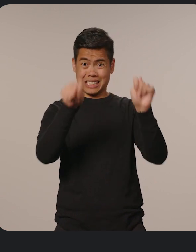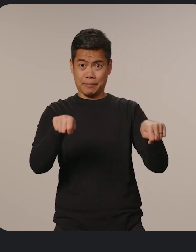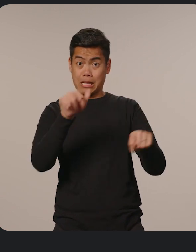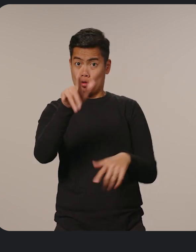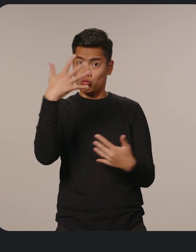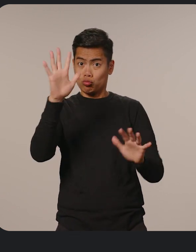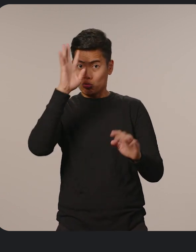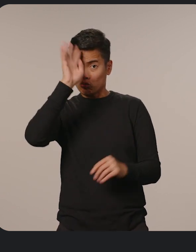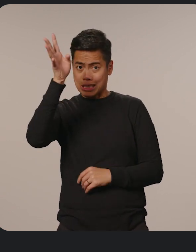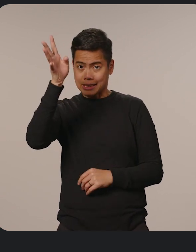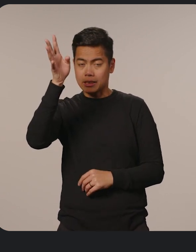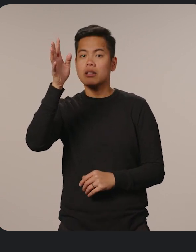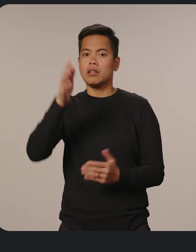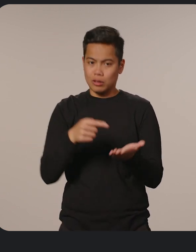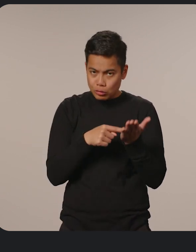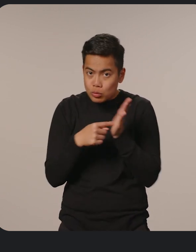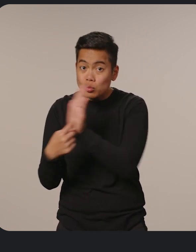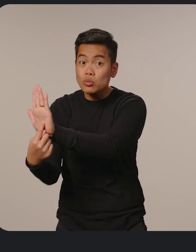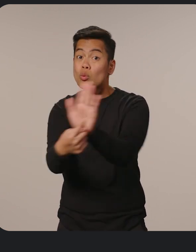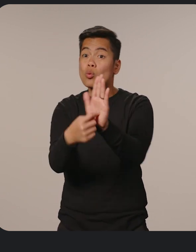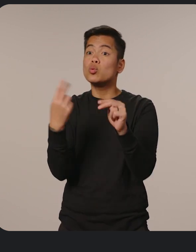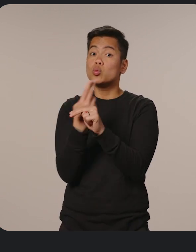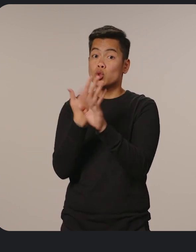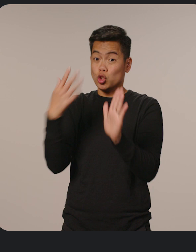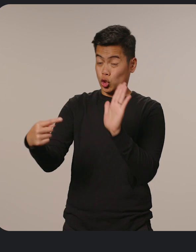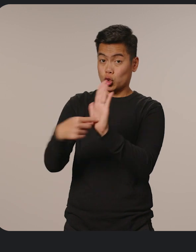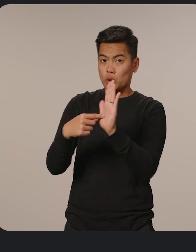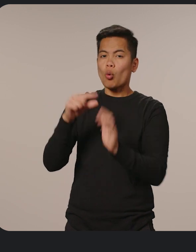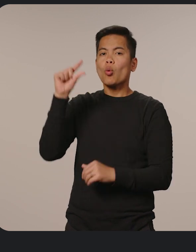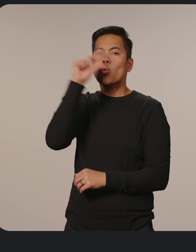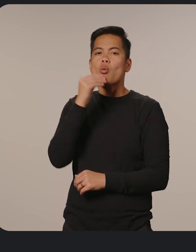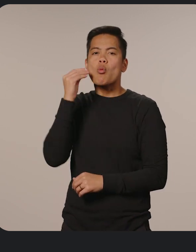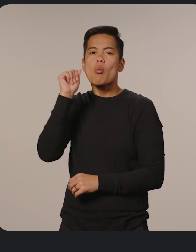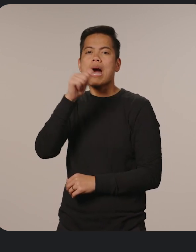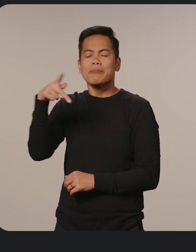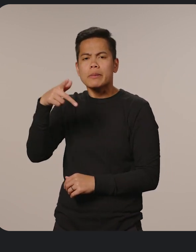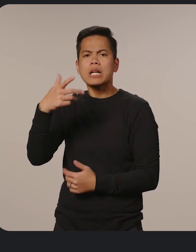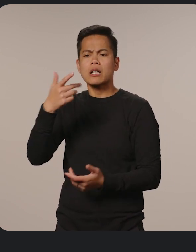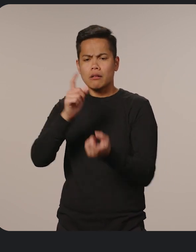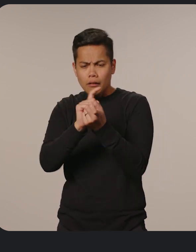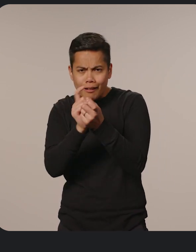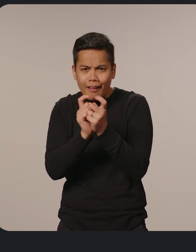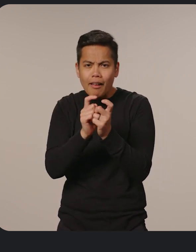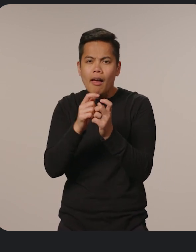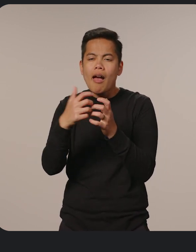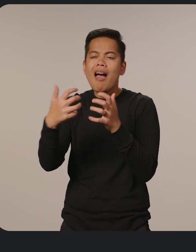to discover, configure, and make it their own. We'll make sure the automations you create